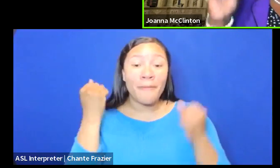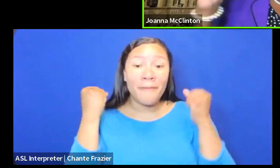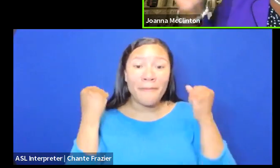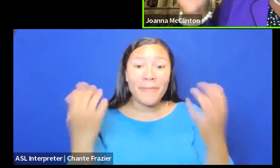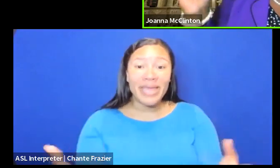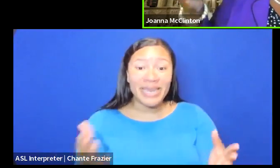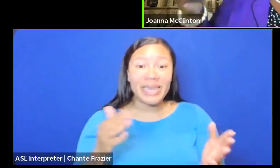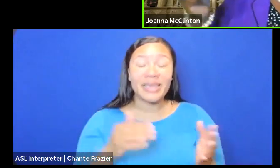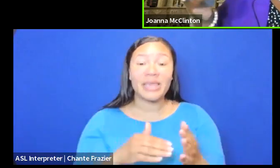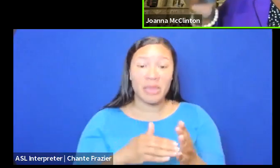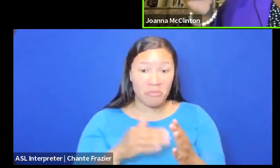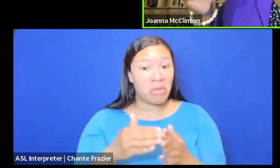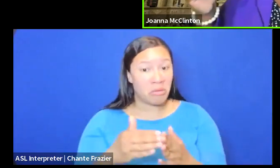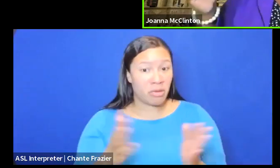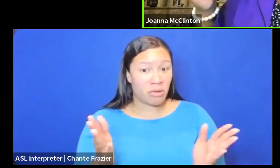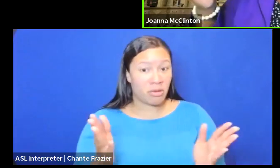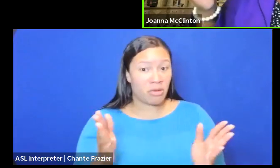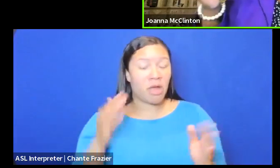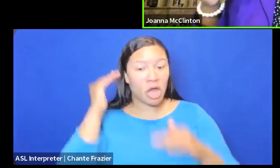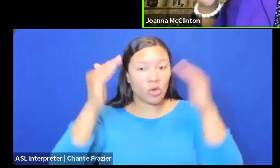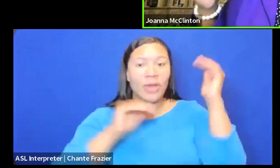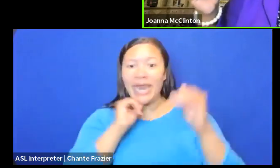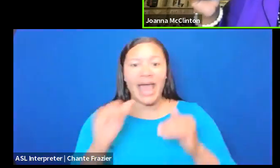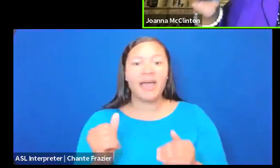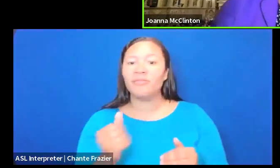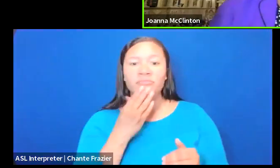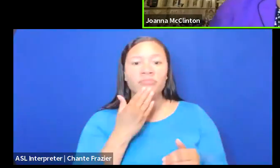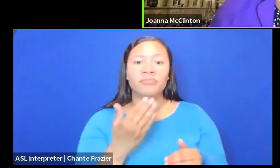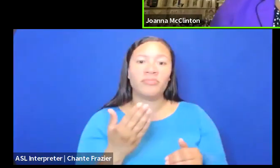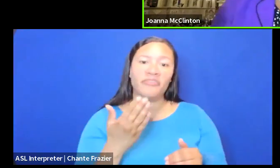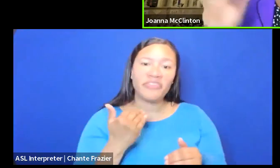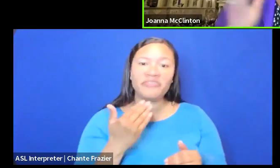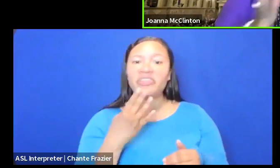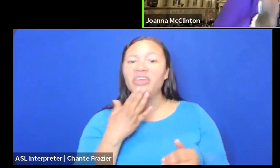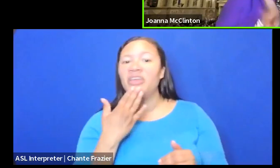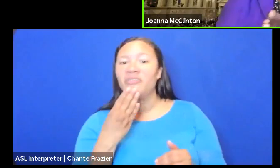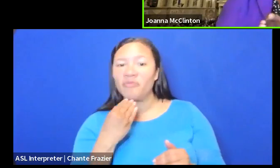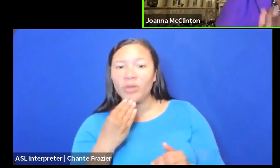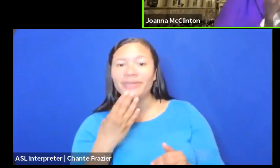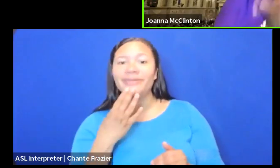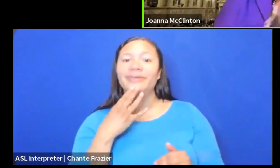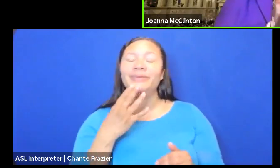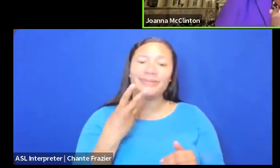least 1 million women who were heads of